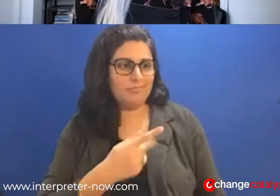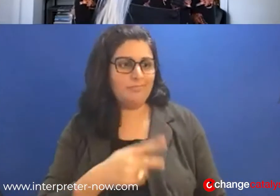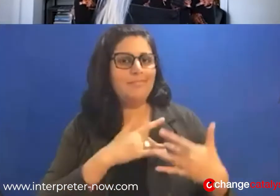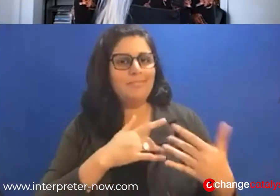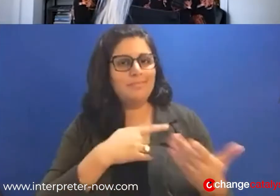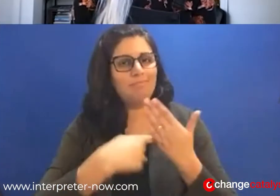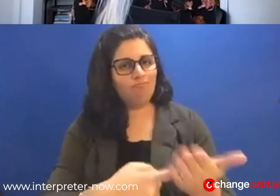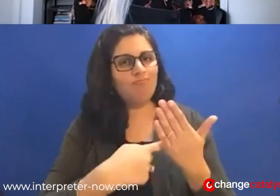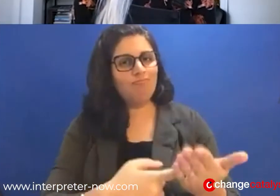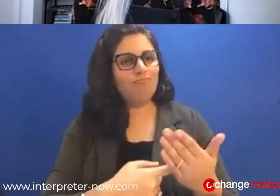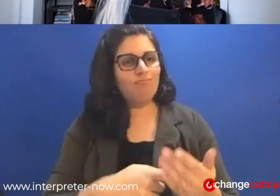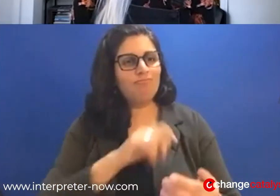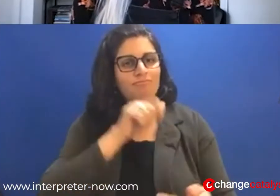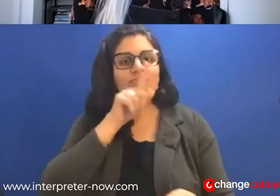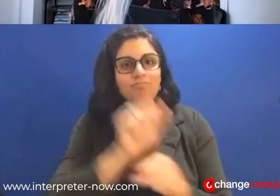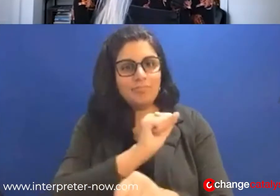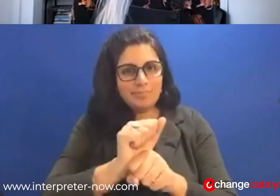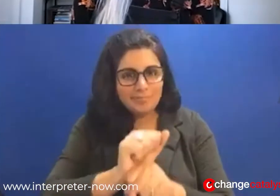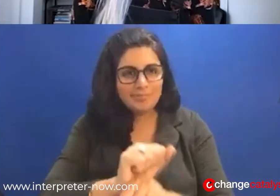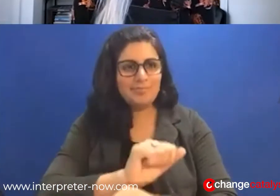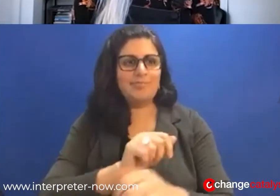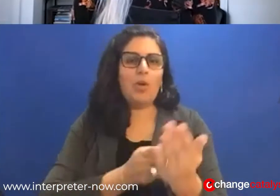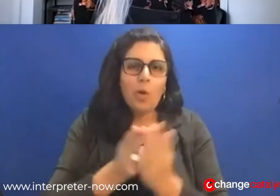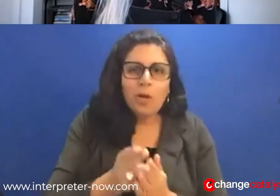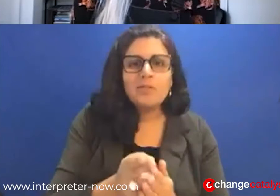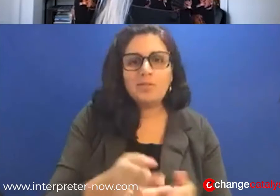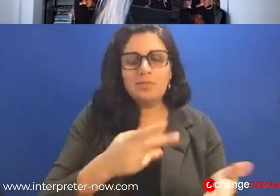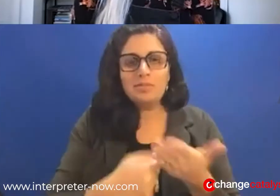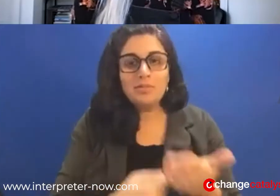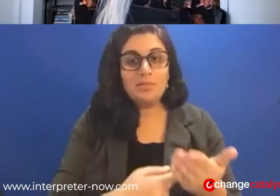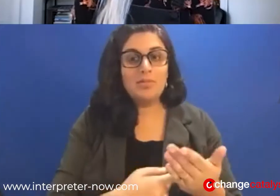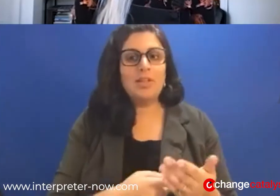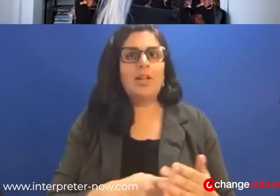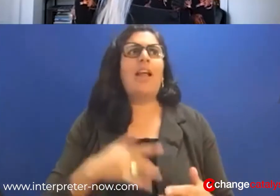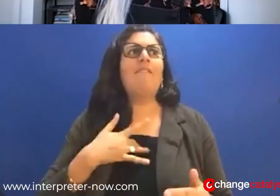I feel fortunate that we have chosen to partner together where we can have those conversations